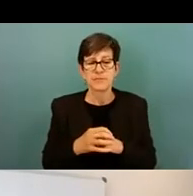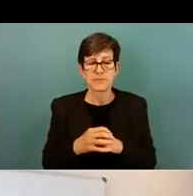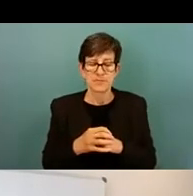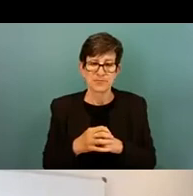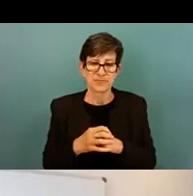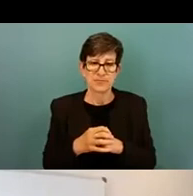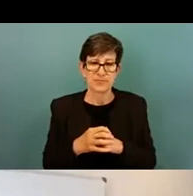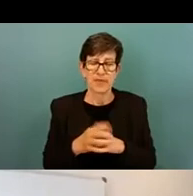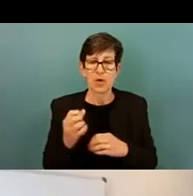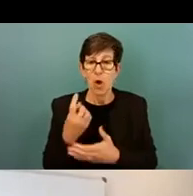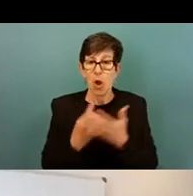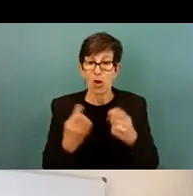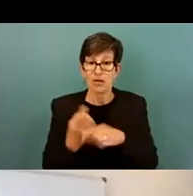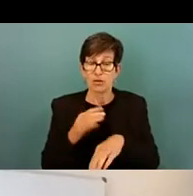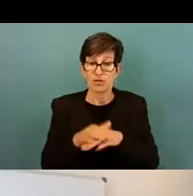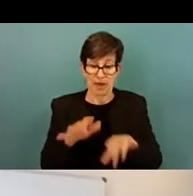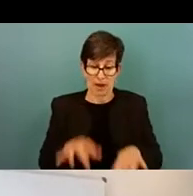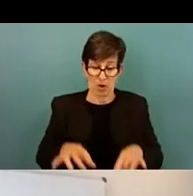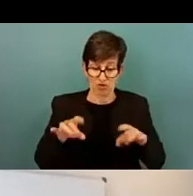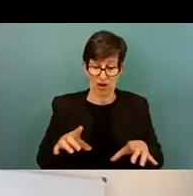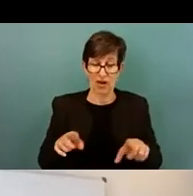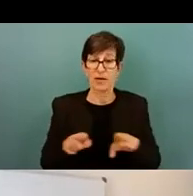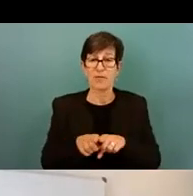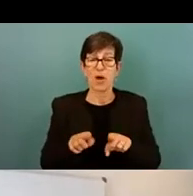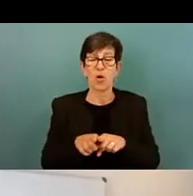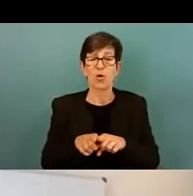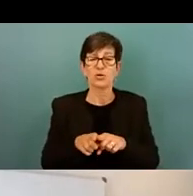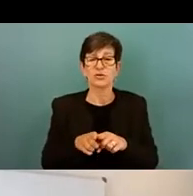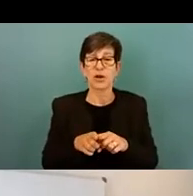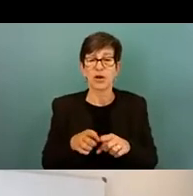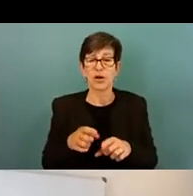domestic focus, Julian thinking a little bit more globally. And you had mentioned that,